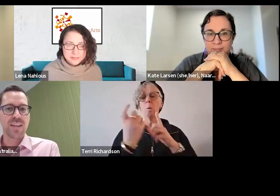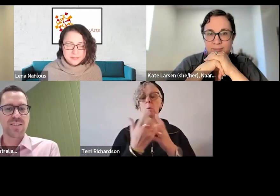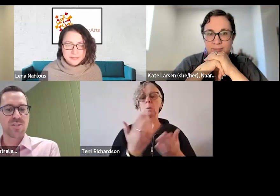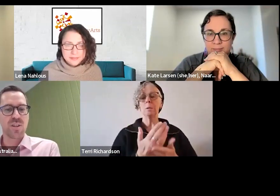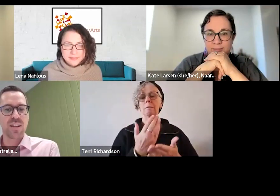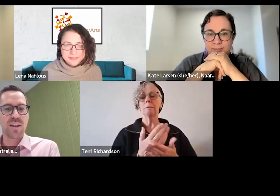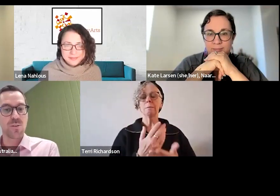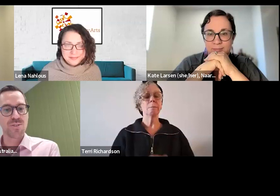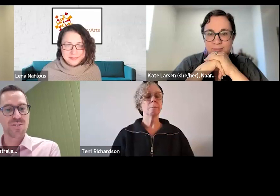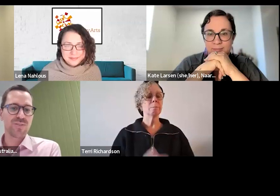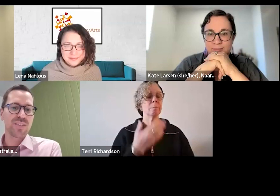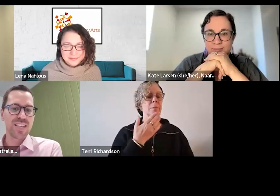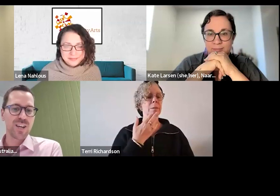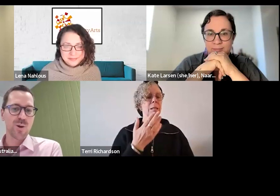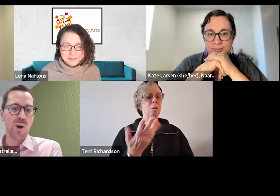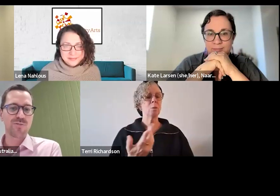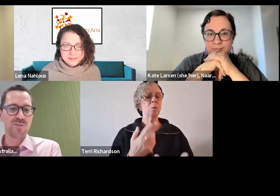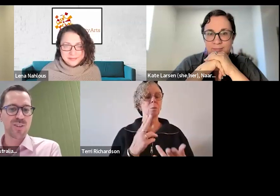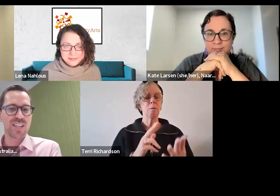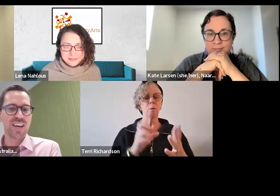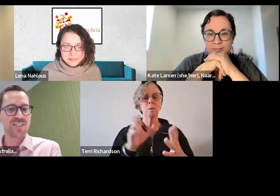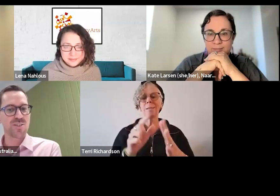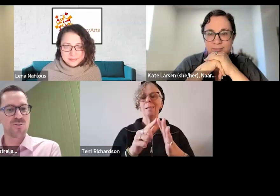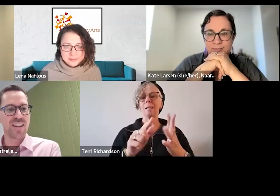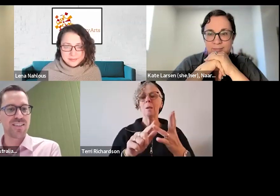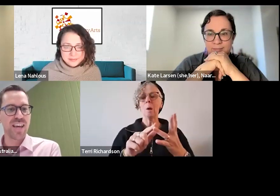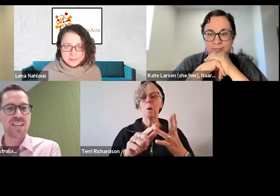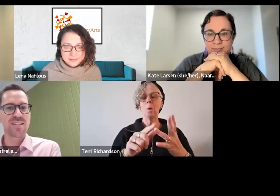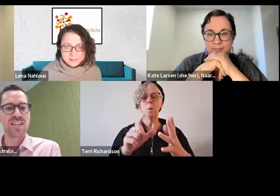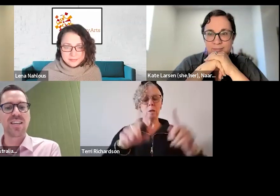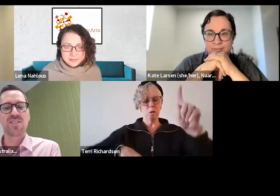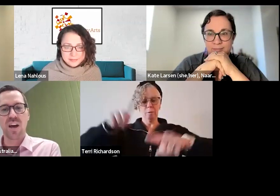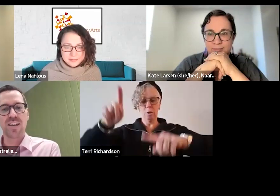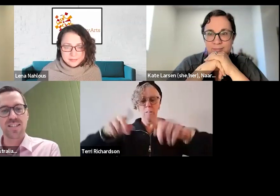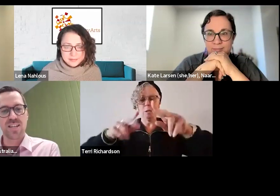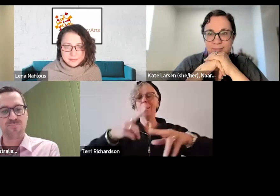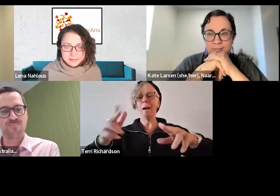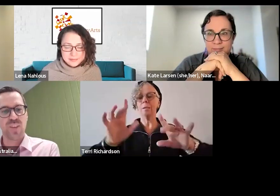Thanks to Lena Nahlous, CEO of Diversity Arts Australia and the entire team.